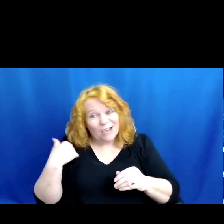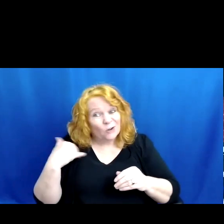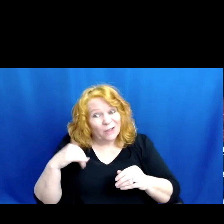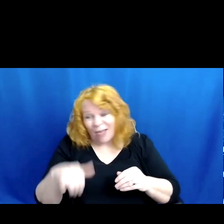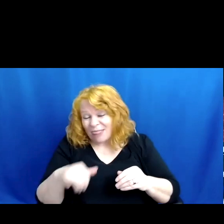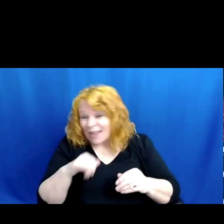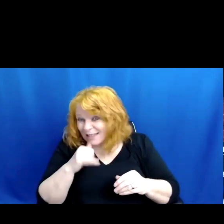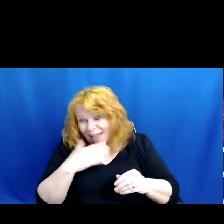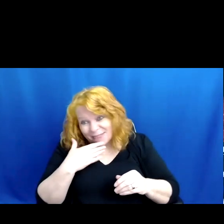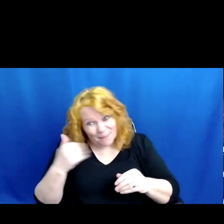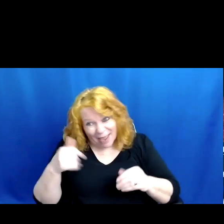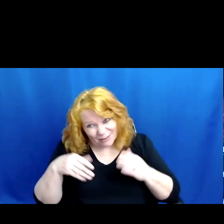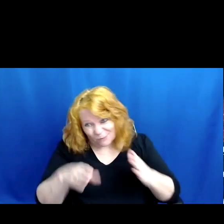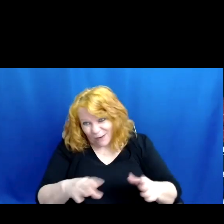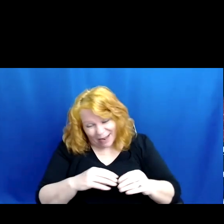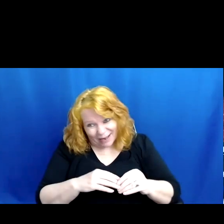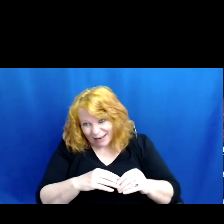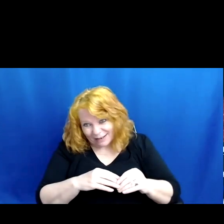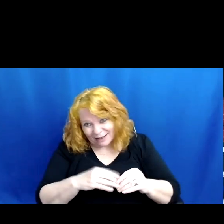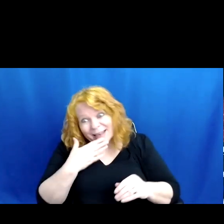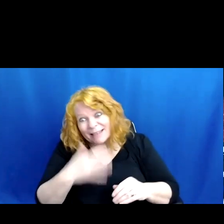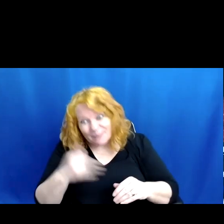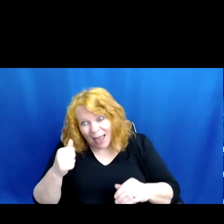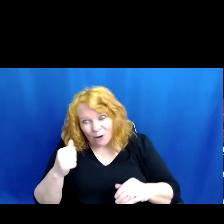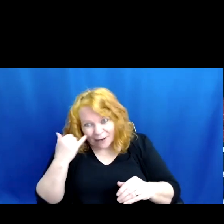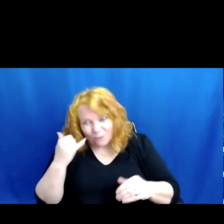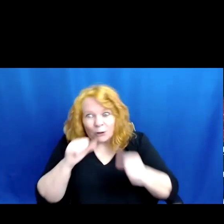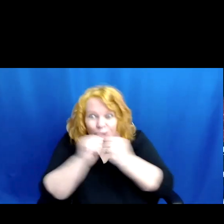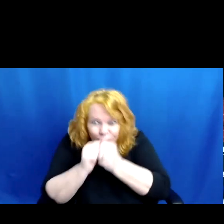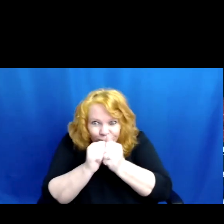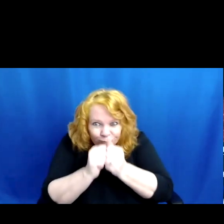It's better if we are with you in the room but we are doing what we can.